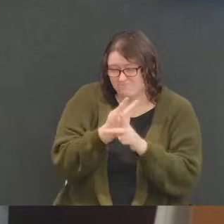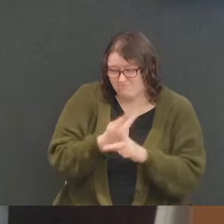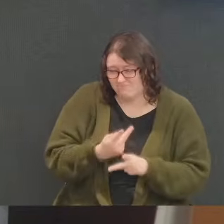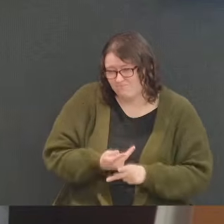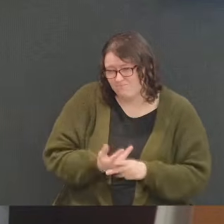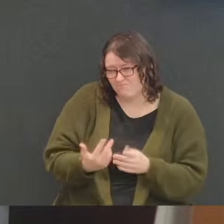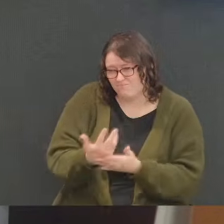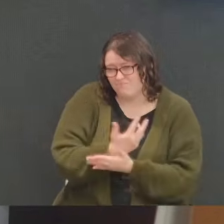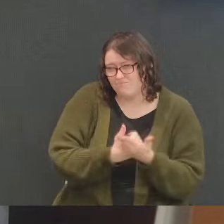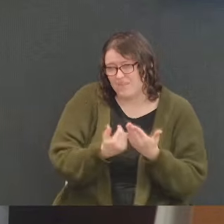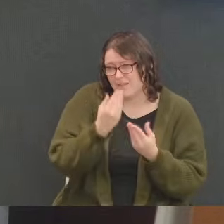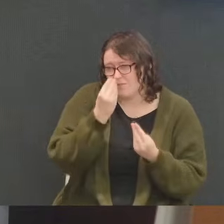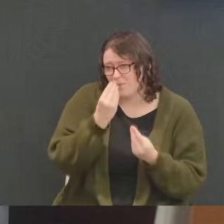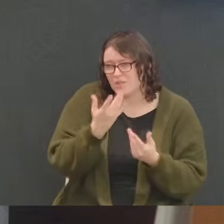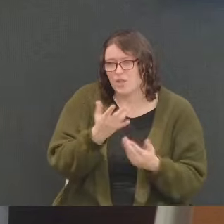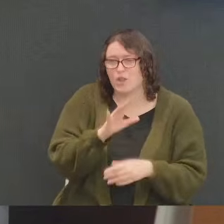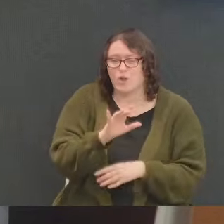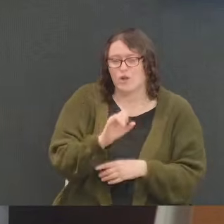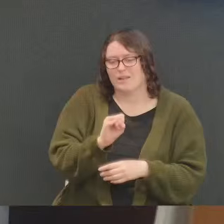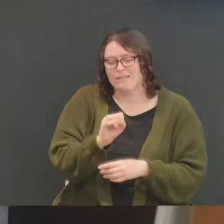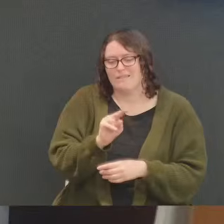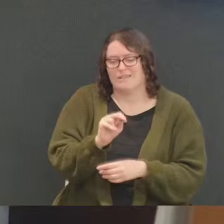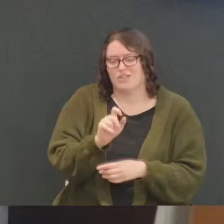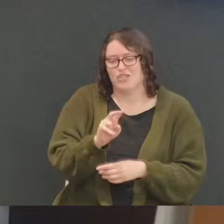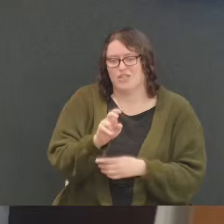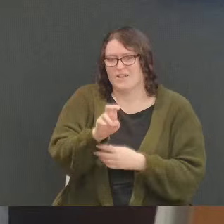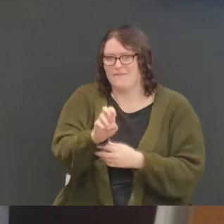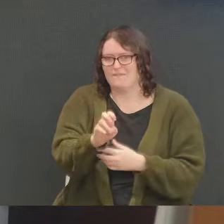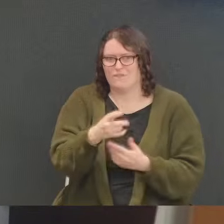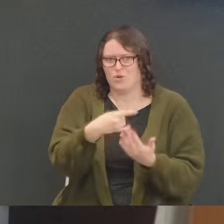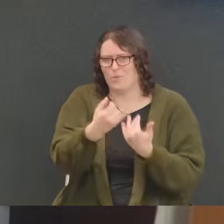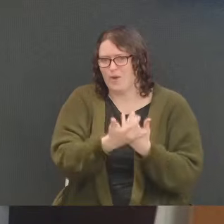and what they're what they're doing and what is being asked of the county at this point as well.